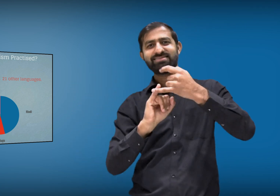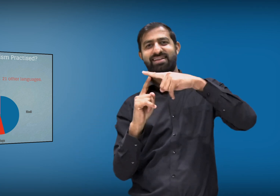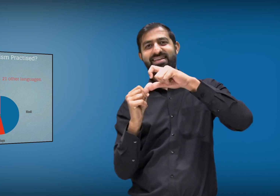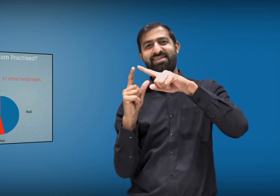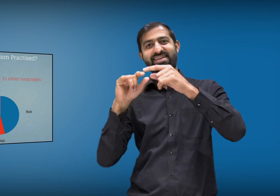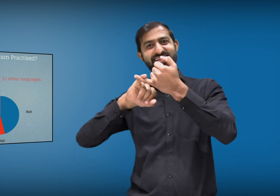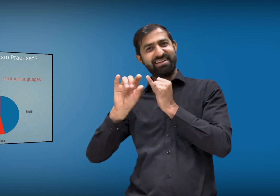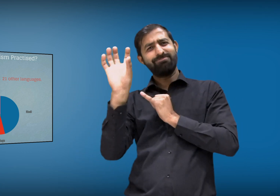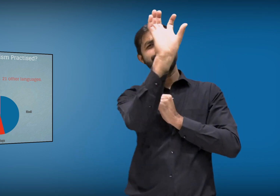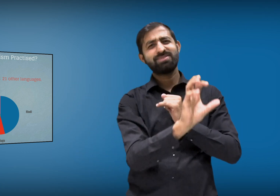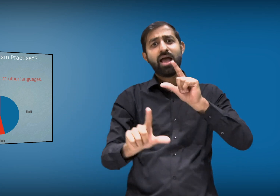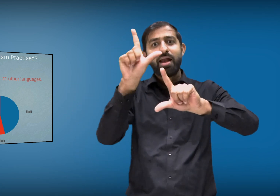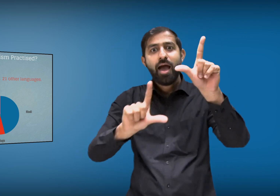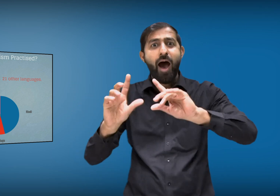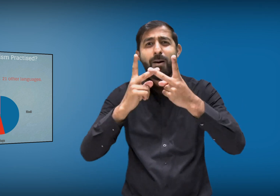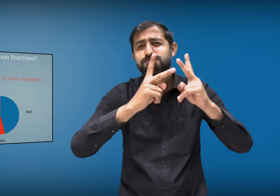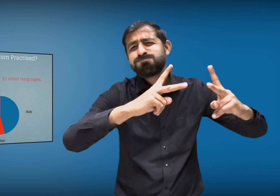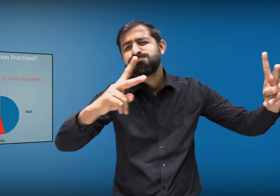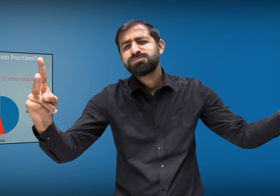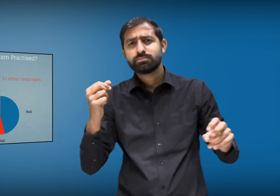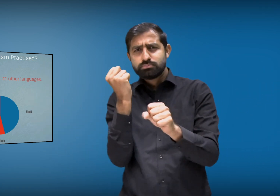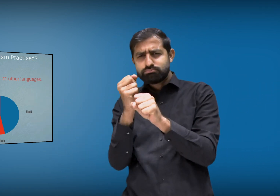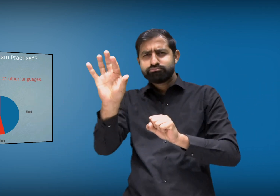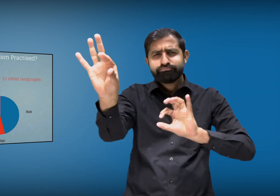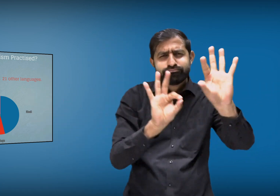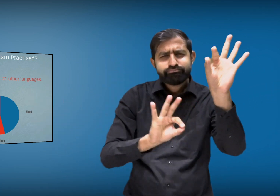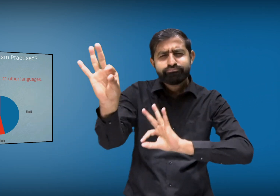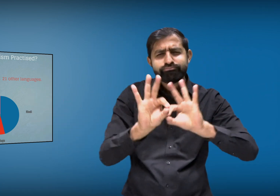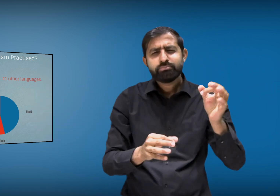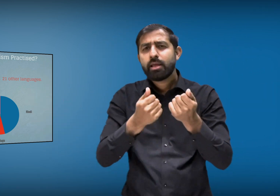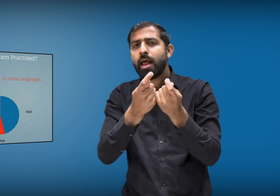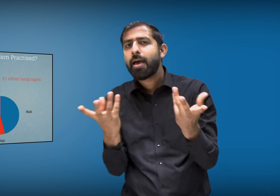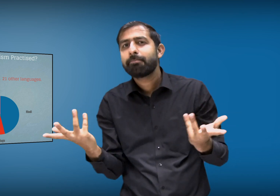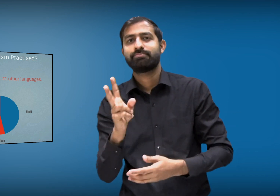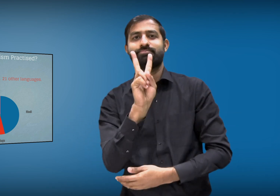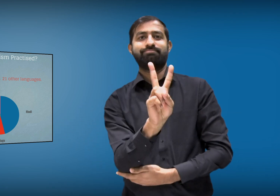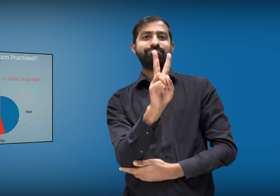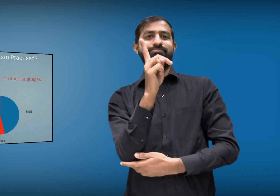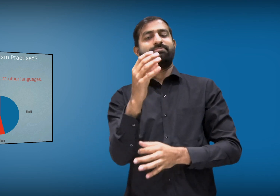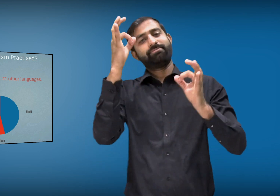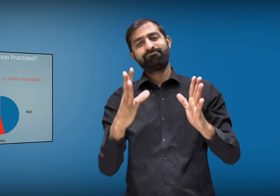many states and many regional languages. The Government of India has picked 21